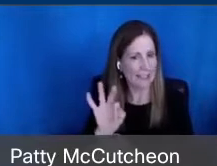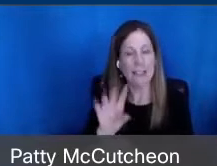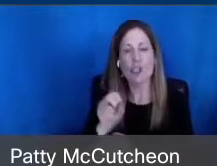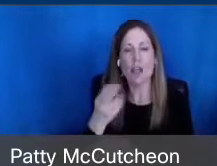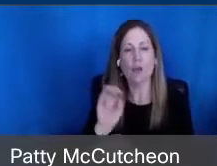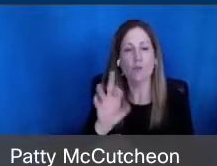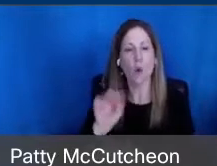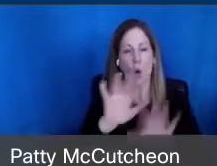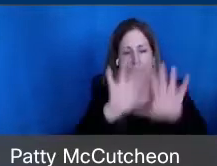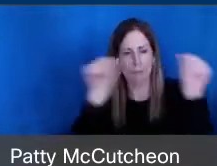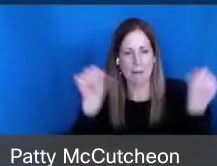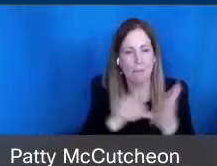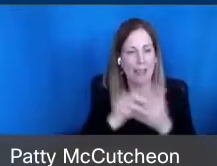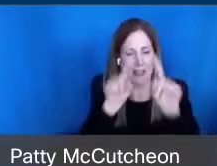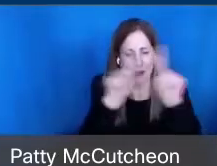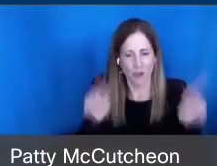[Christine] Sure. So the Health Department's site,